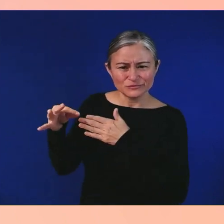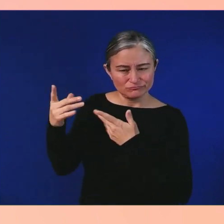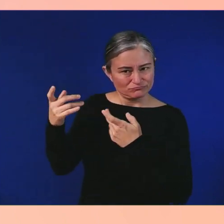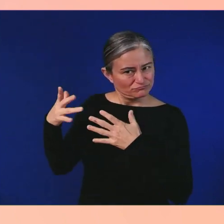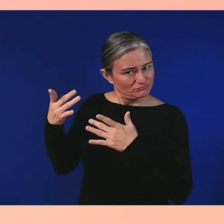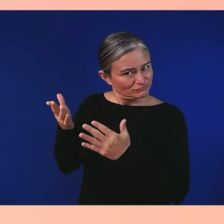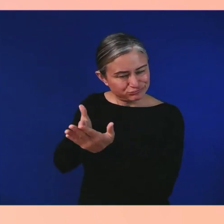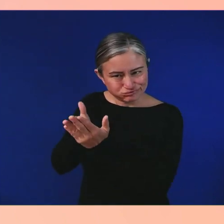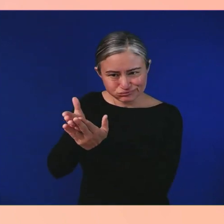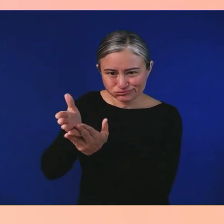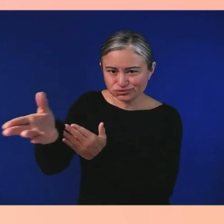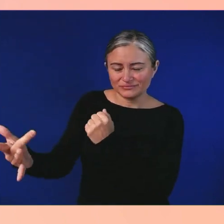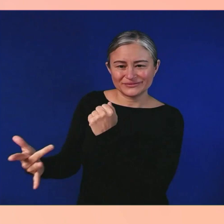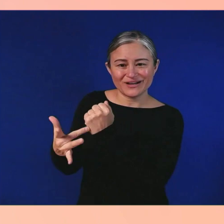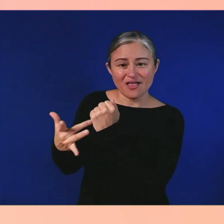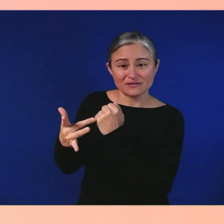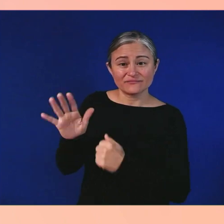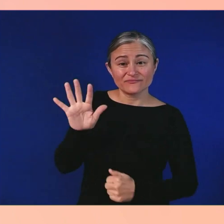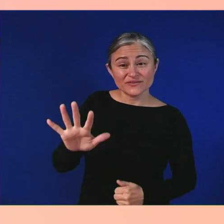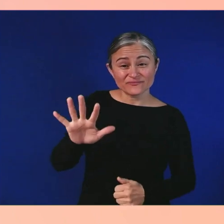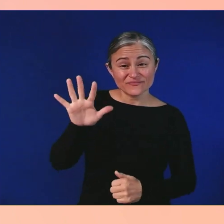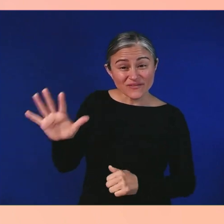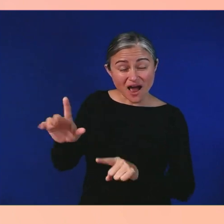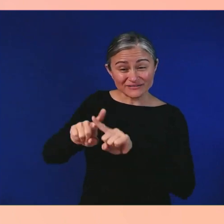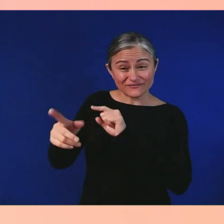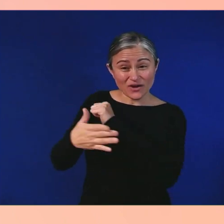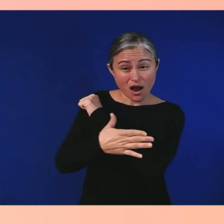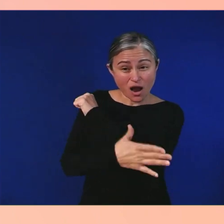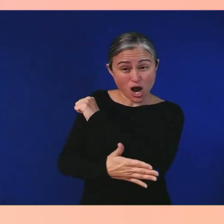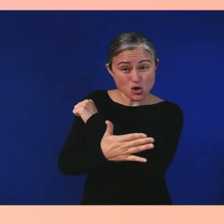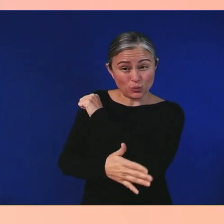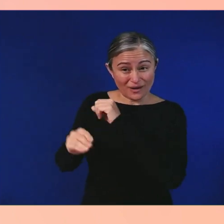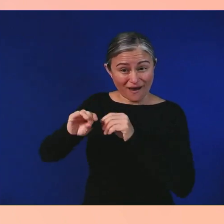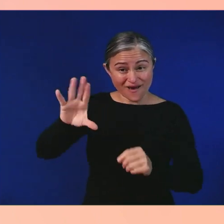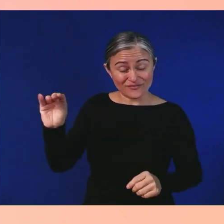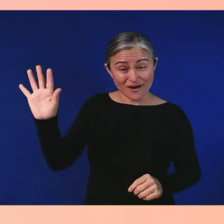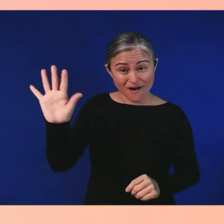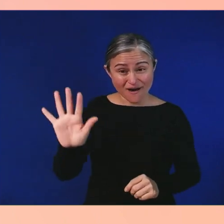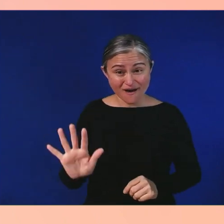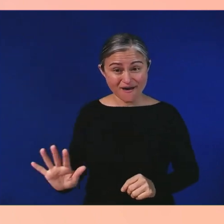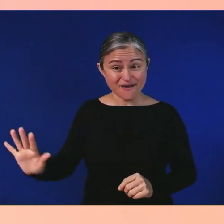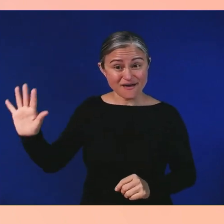a population of roughly 1.4 billion people. This means that 15 percent of that population based